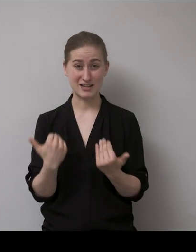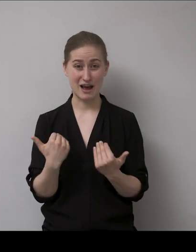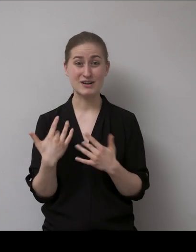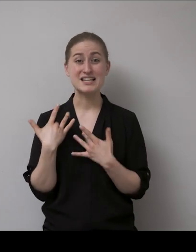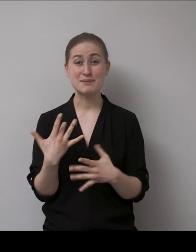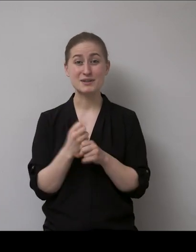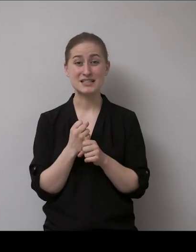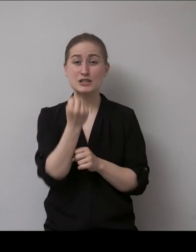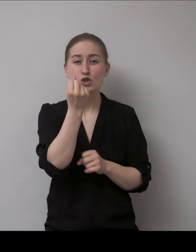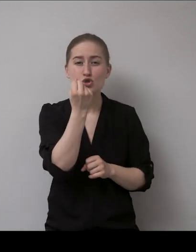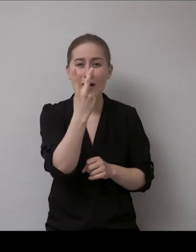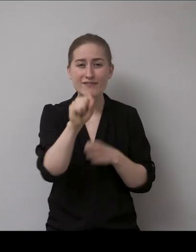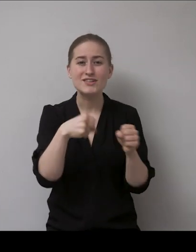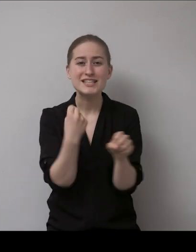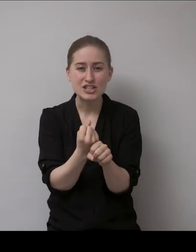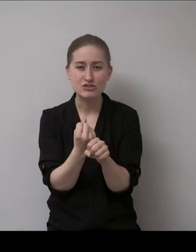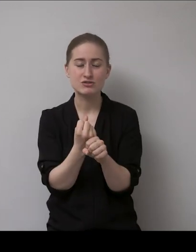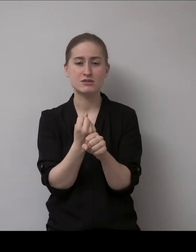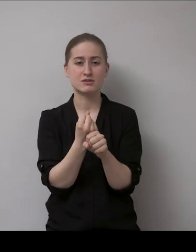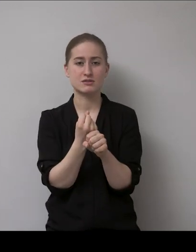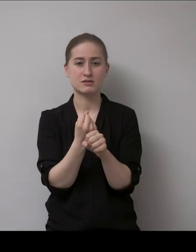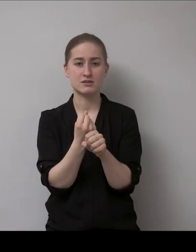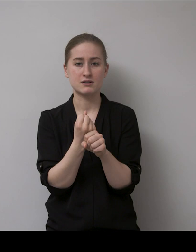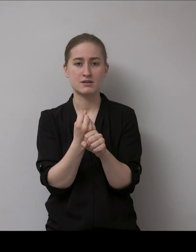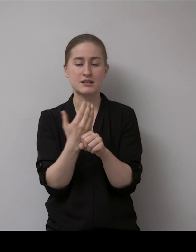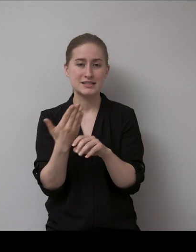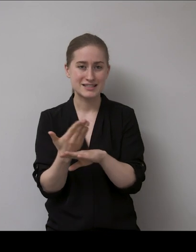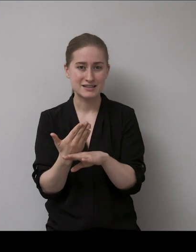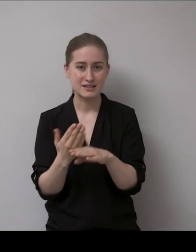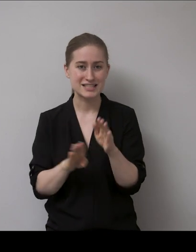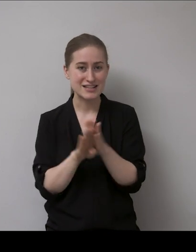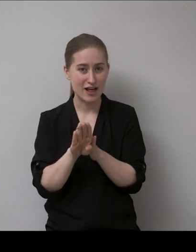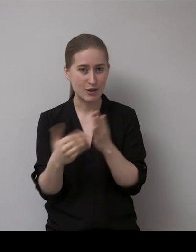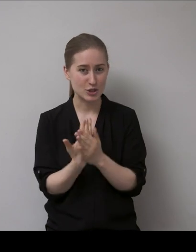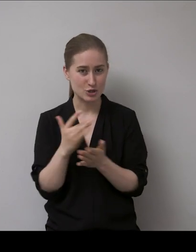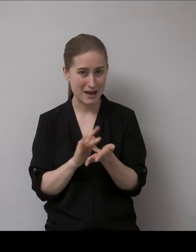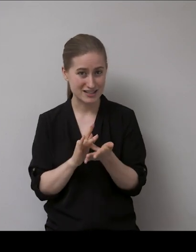to develop a new medicine, and we've done it in less than 12 months. Think about that.